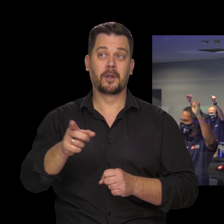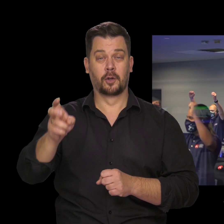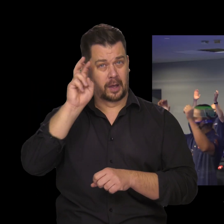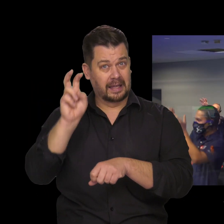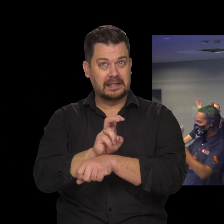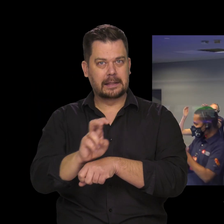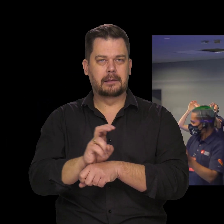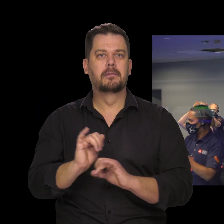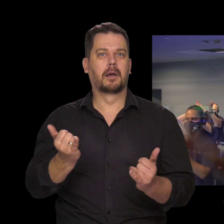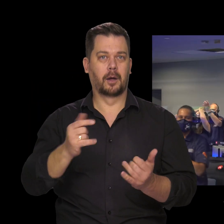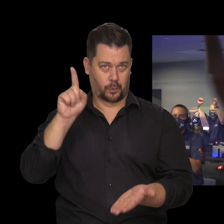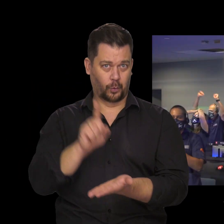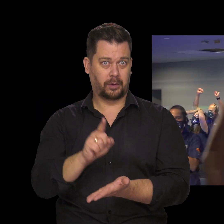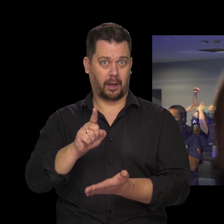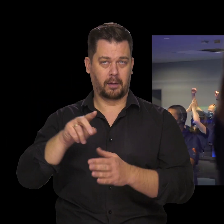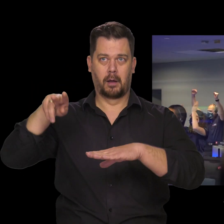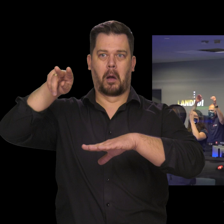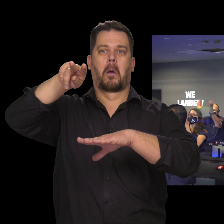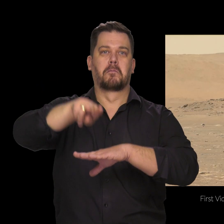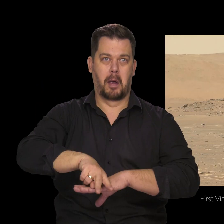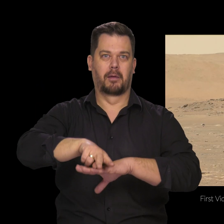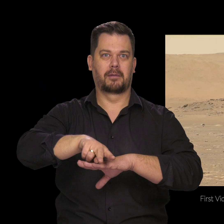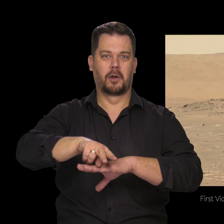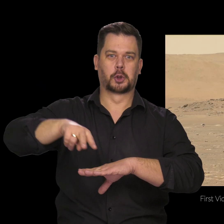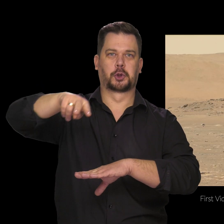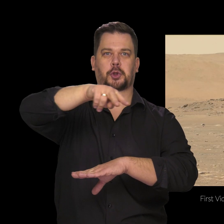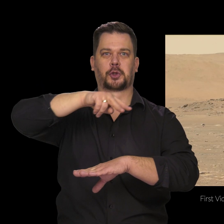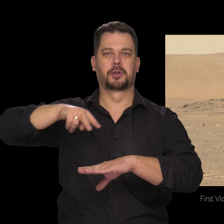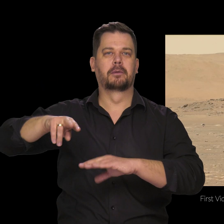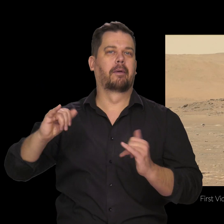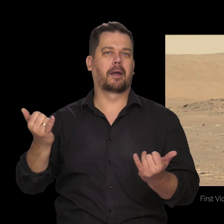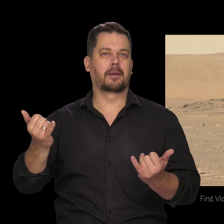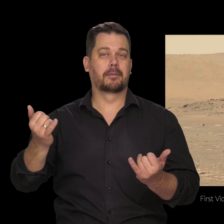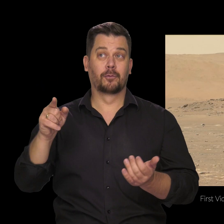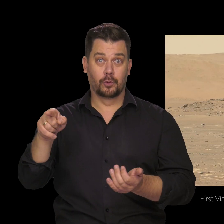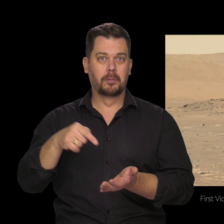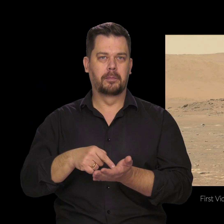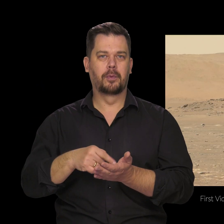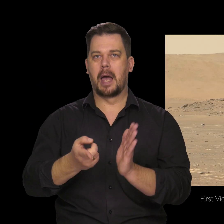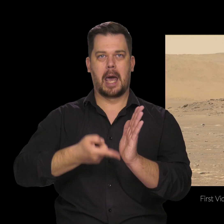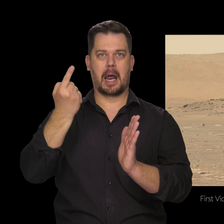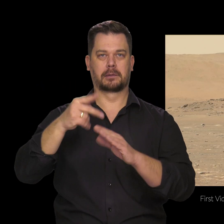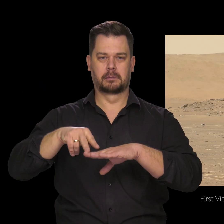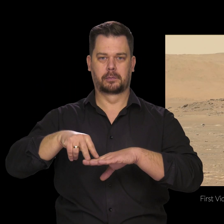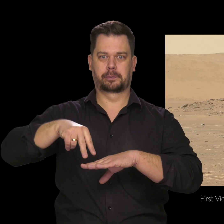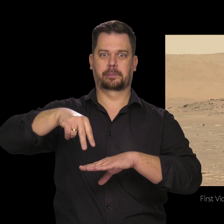Therefore, engineers didn't know if this drone could even fly on Mars, and its sole purpose was indeed